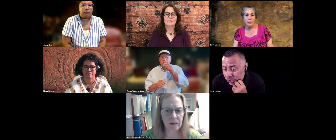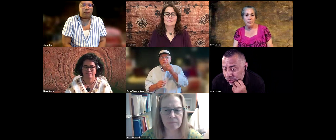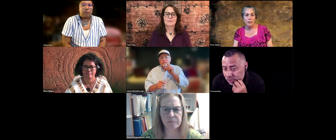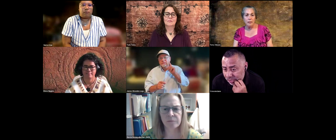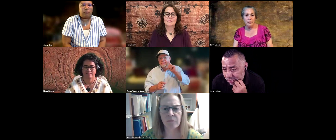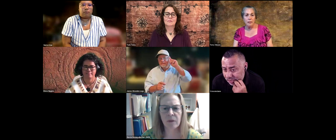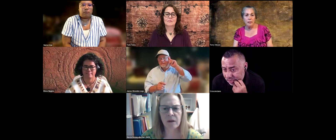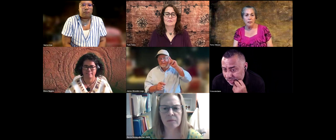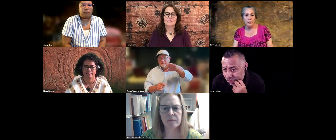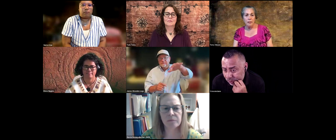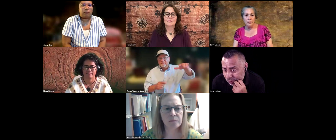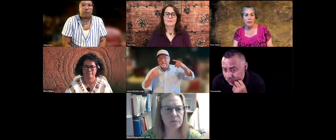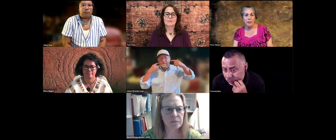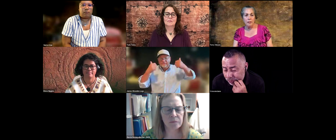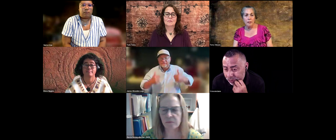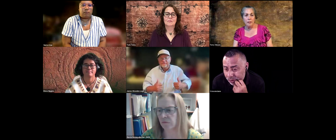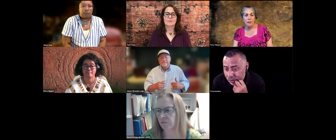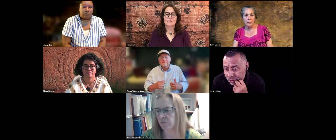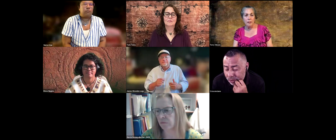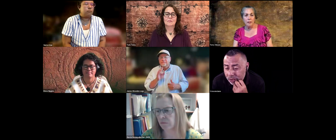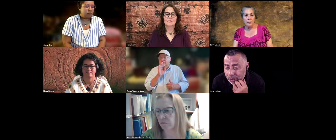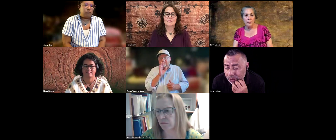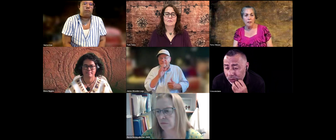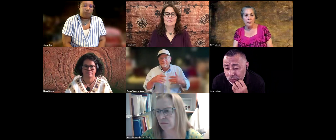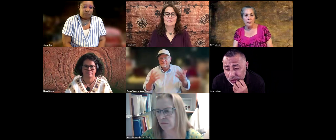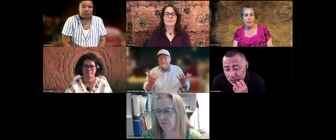That's when you need to use Indian sign language.